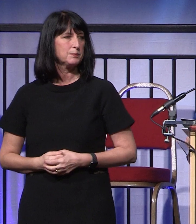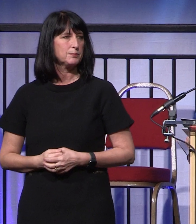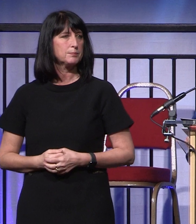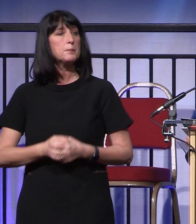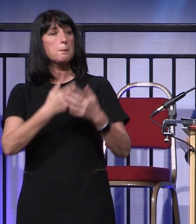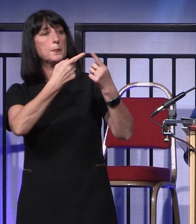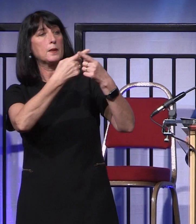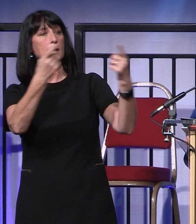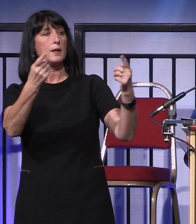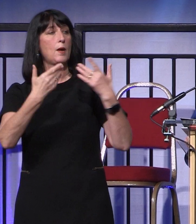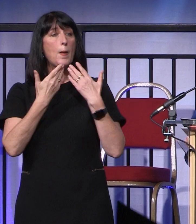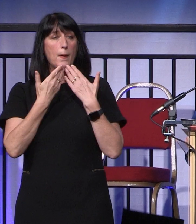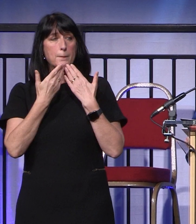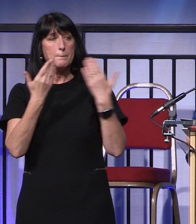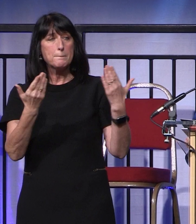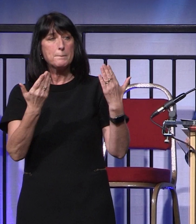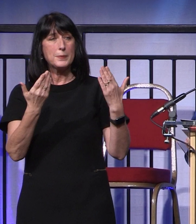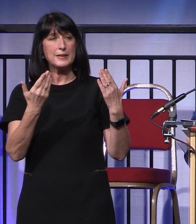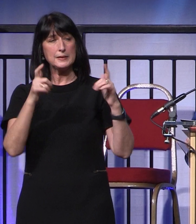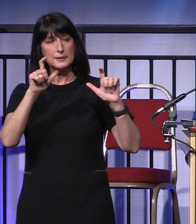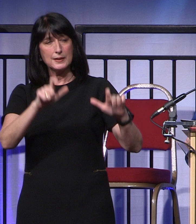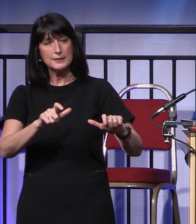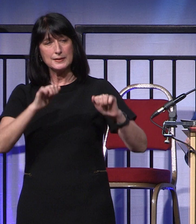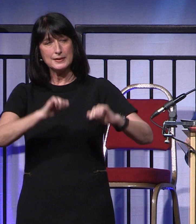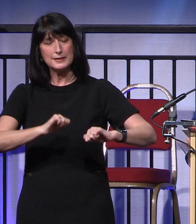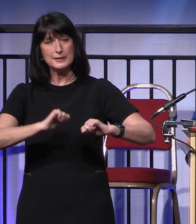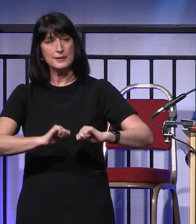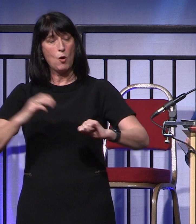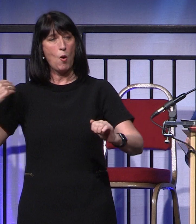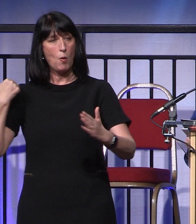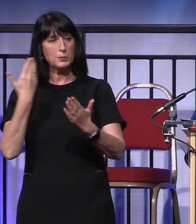ask that you all remain seated until the students have left the hall